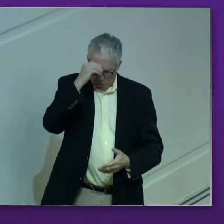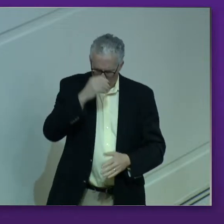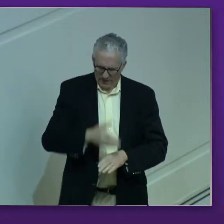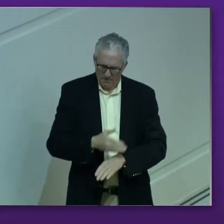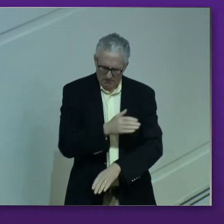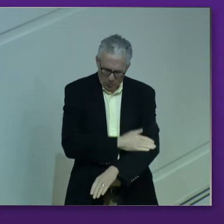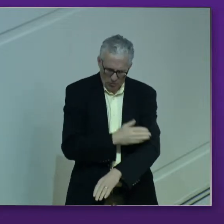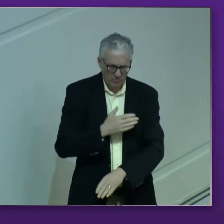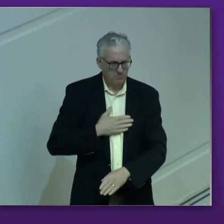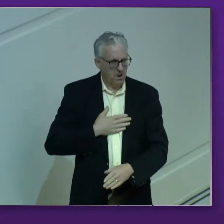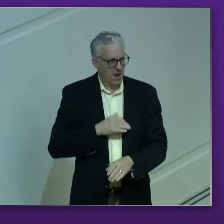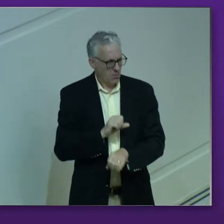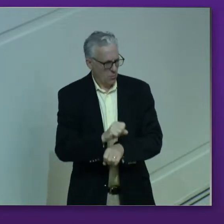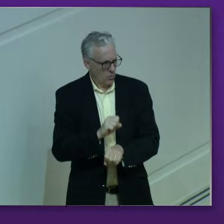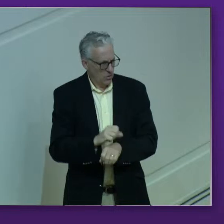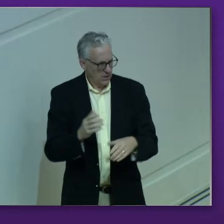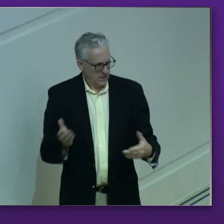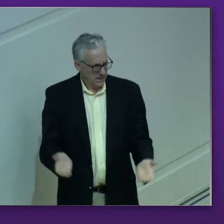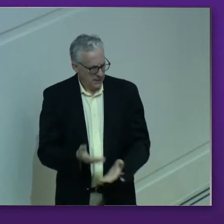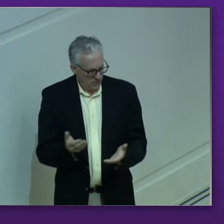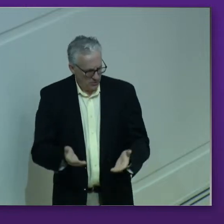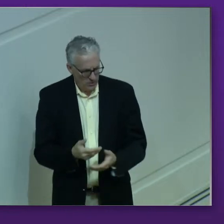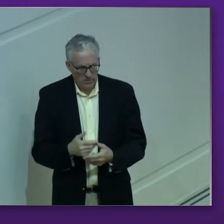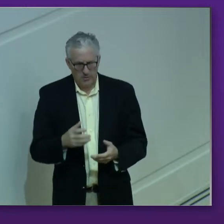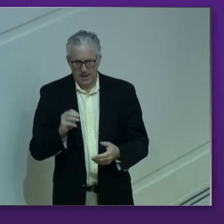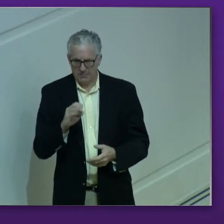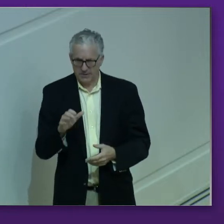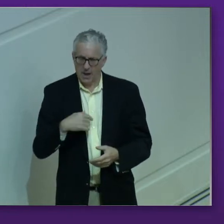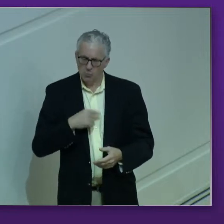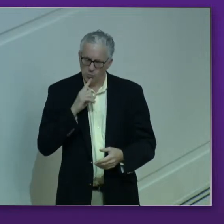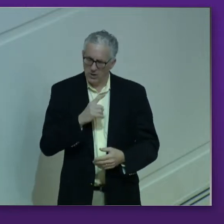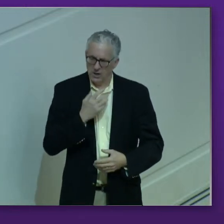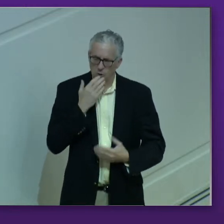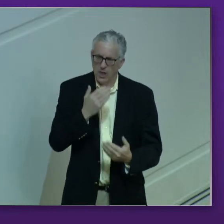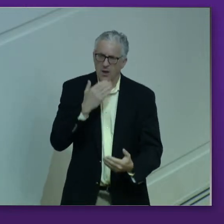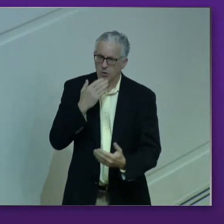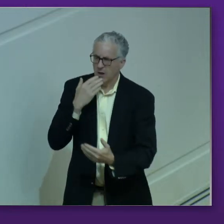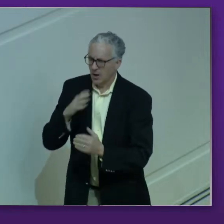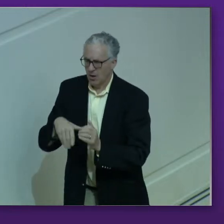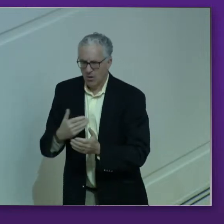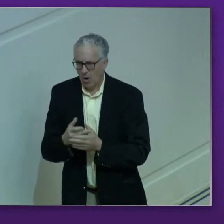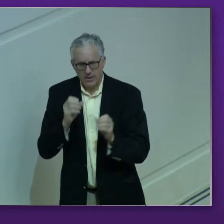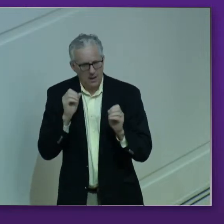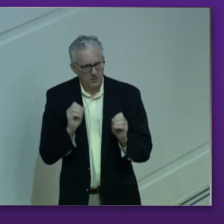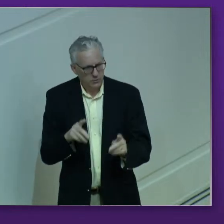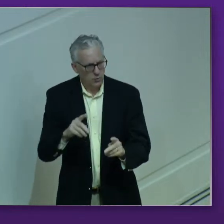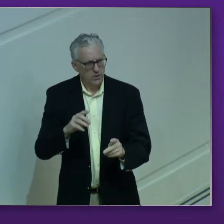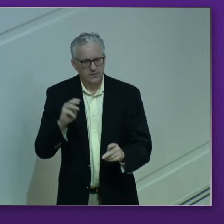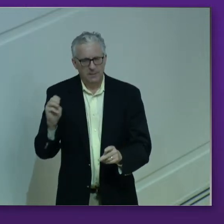SECOND YEAR AT MONTGOMERY COLLEGE OUR GOAL IS TO BECOME A PROFESSIONAL PERFORMER MELANIE